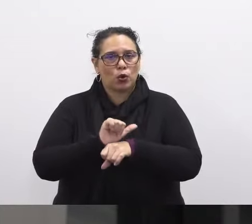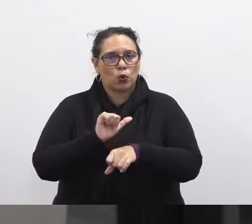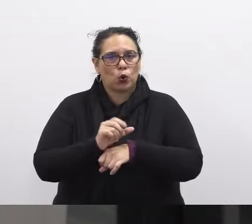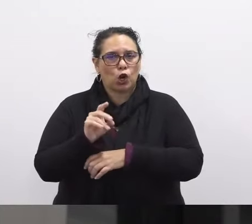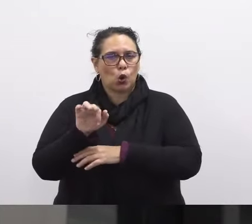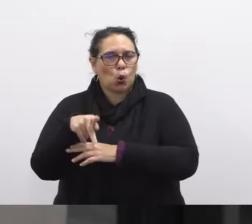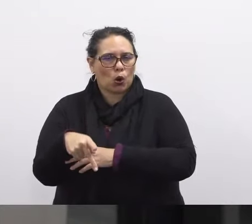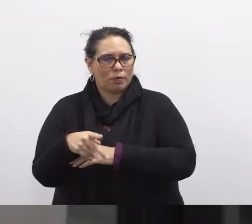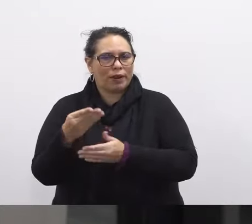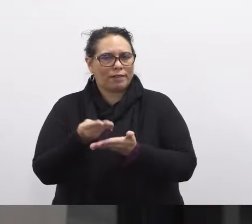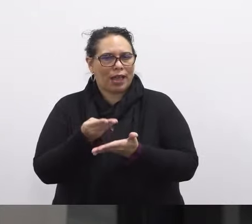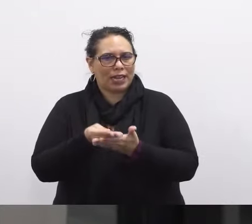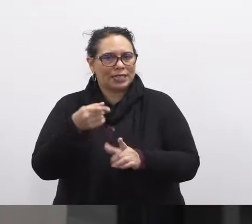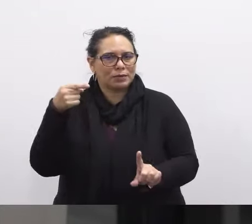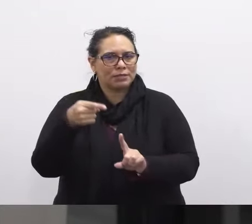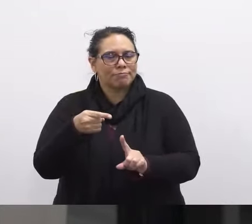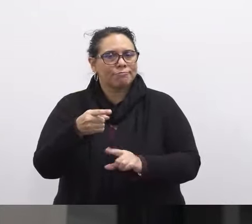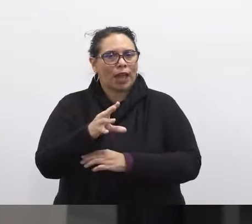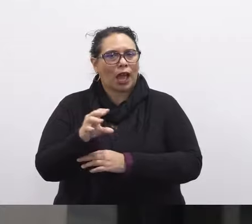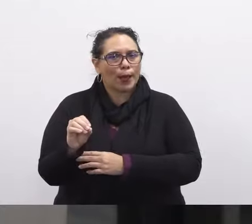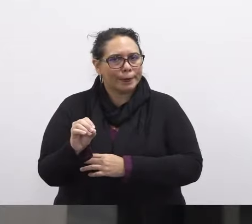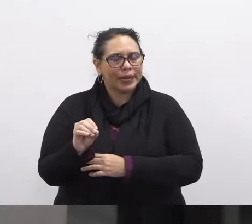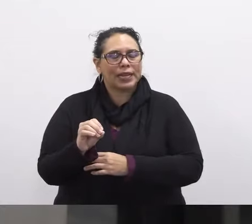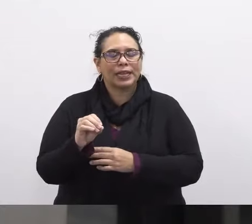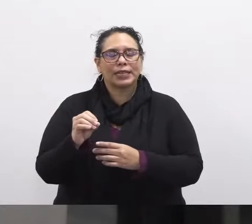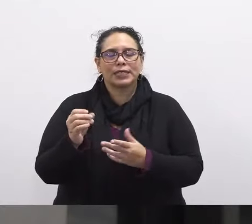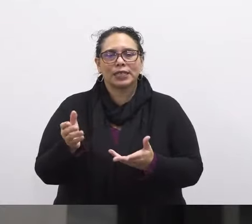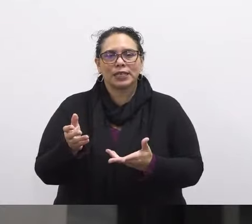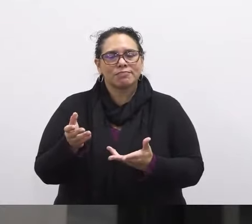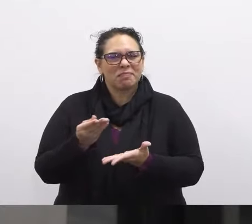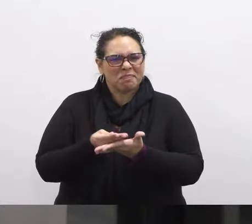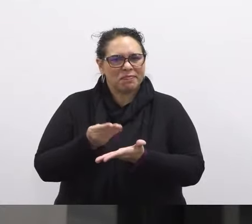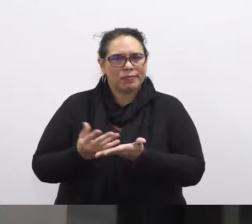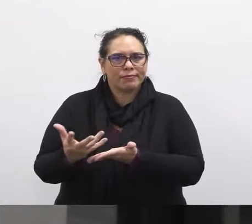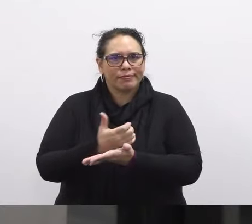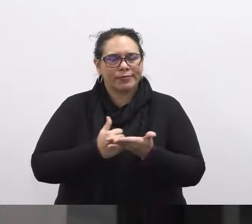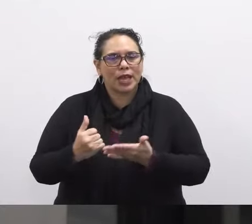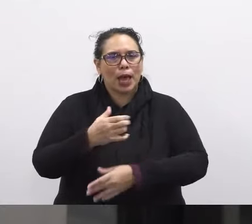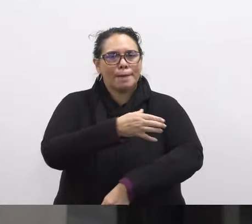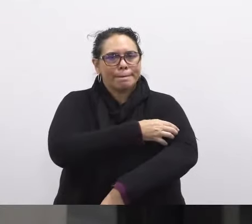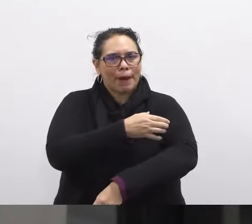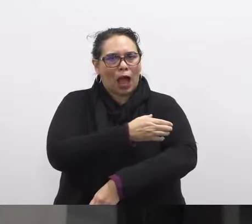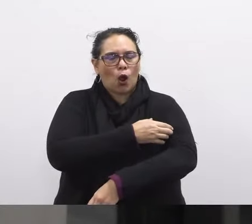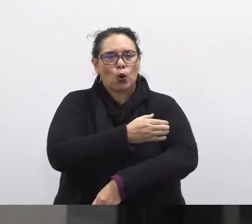and specifically I work with companies to raise financing for power generation projects.